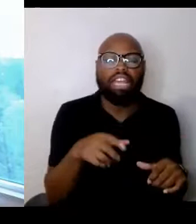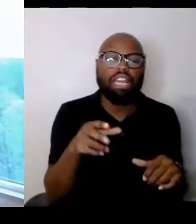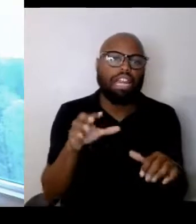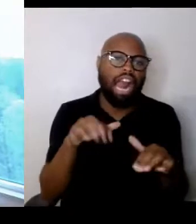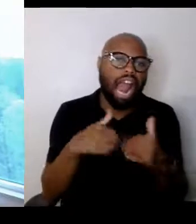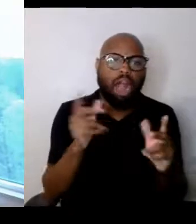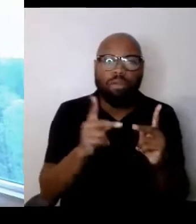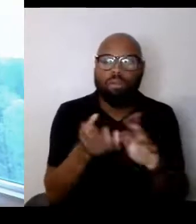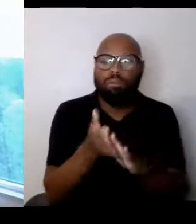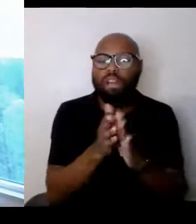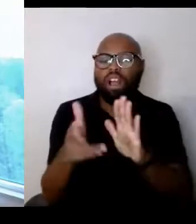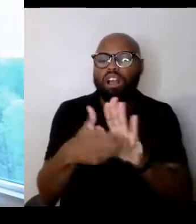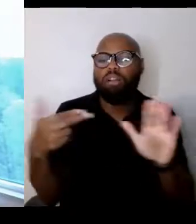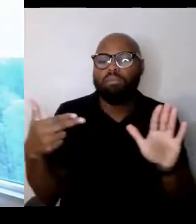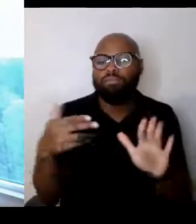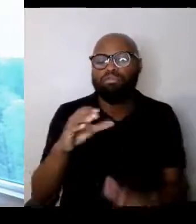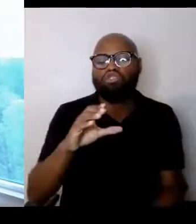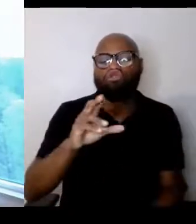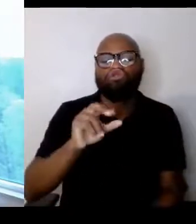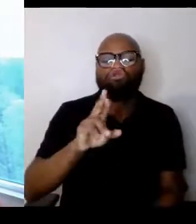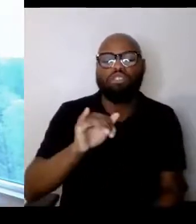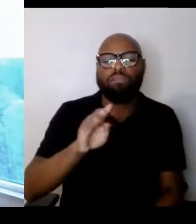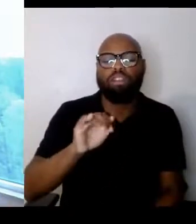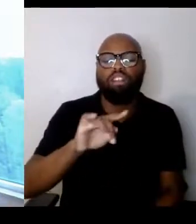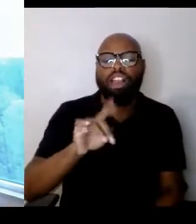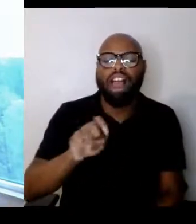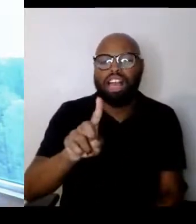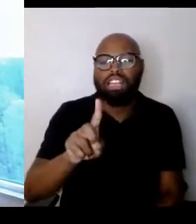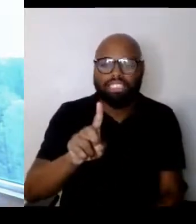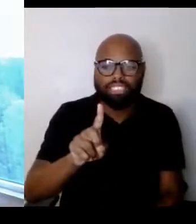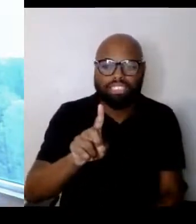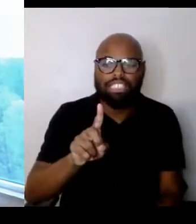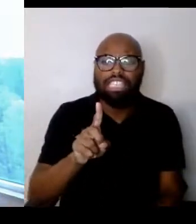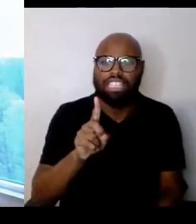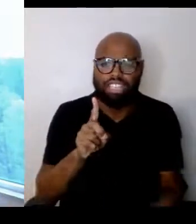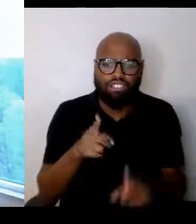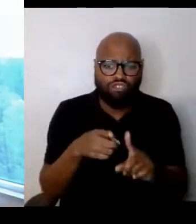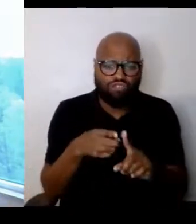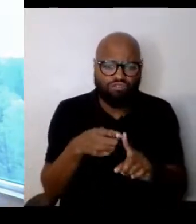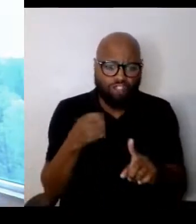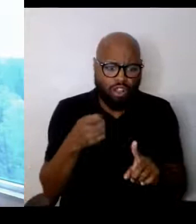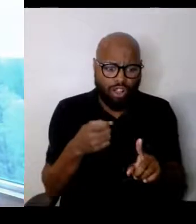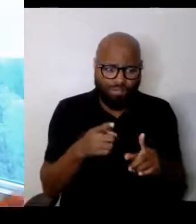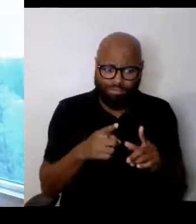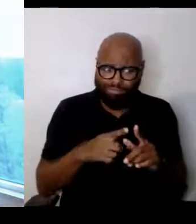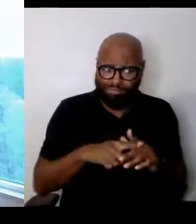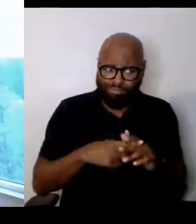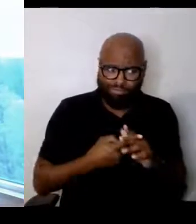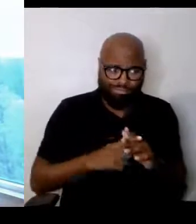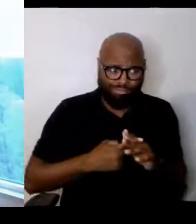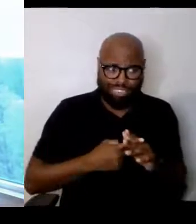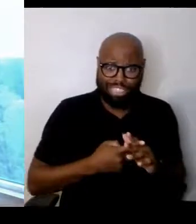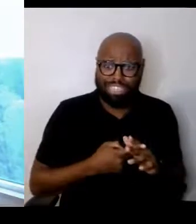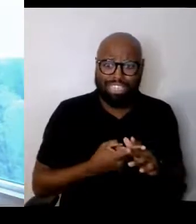the folks who, you know from really early on, we hear even presidents like Obama saying,